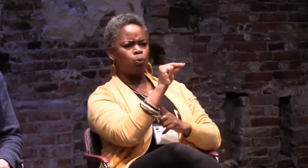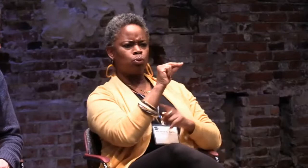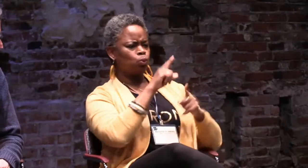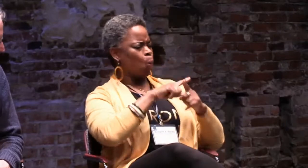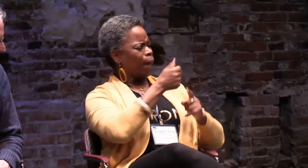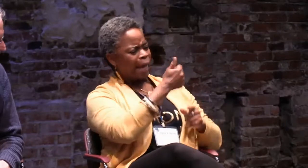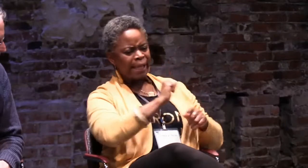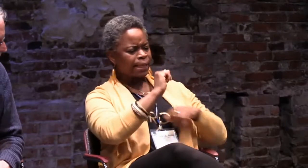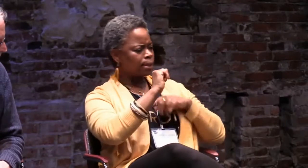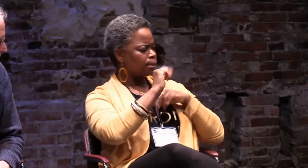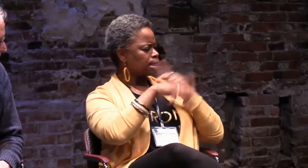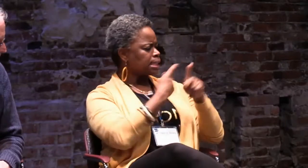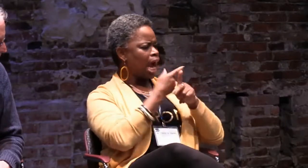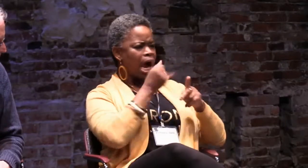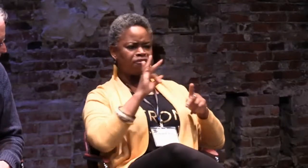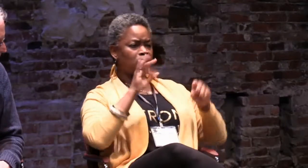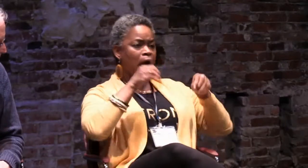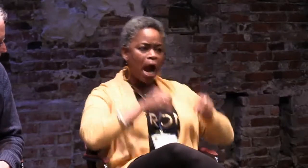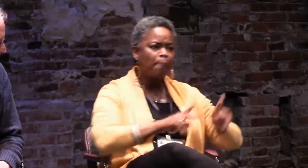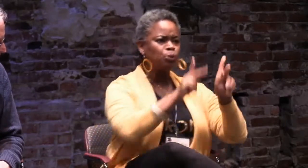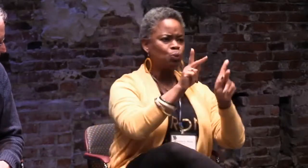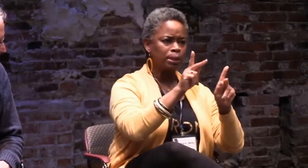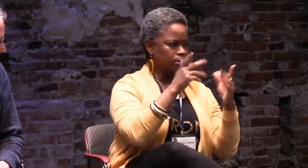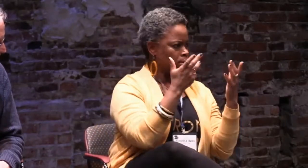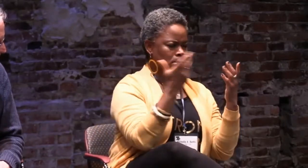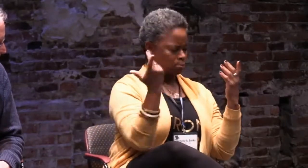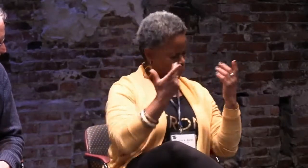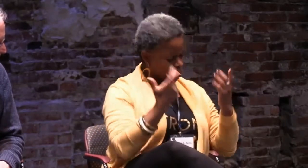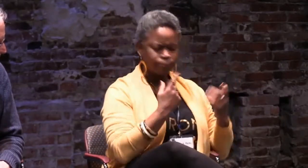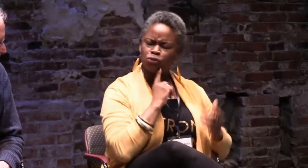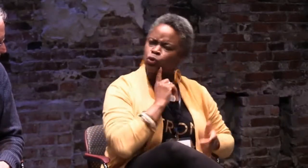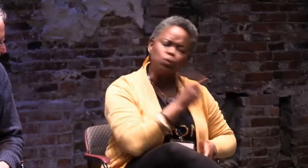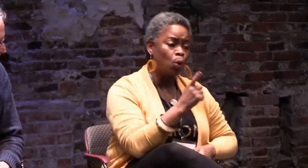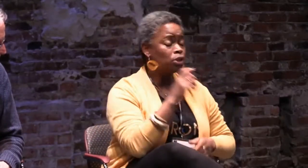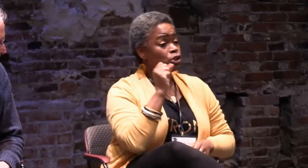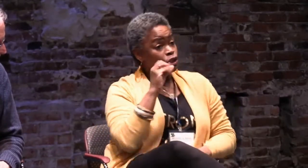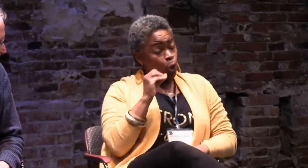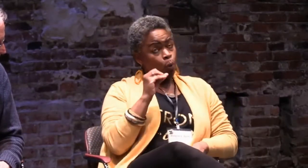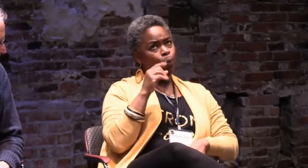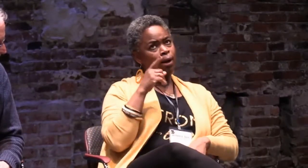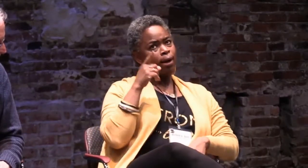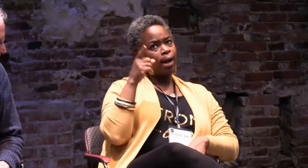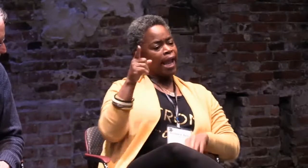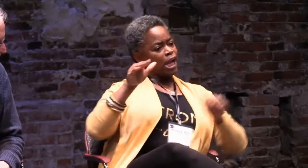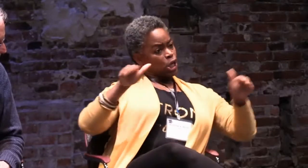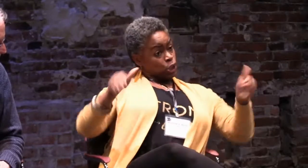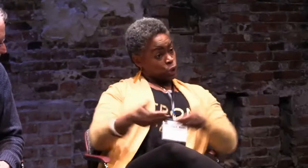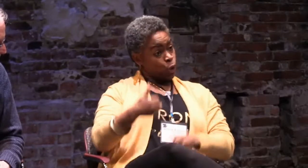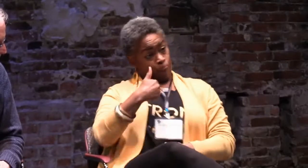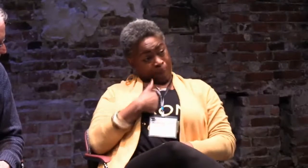She never said that I could not do anything. No matter what, whatever opportunity was presented to me,